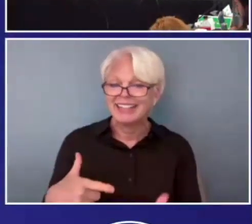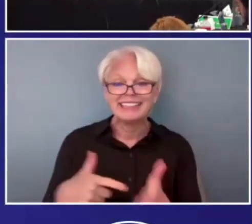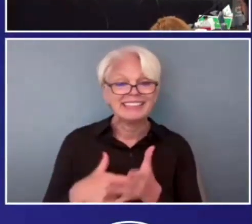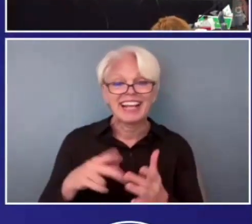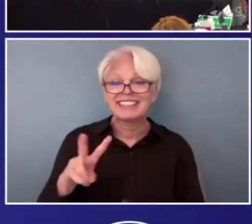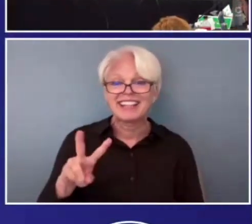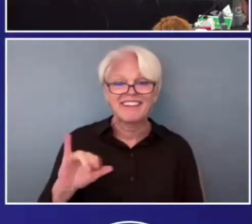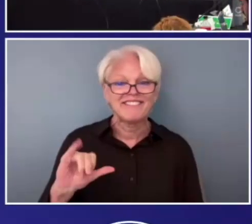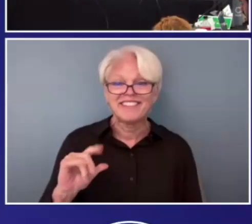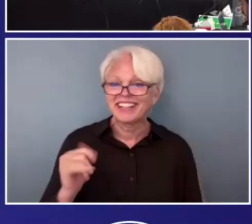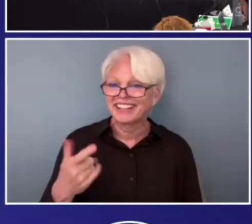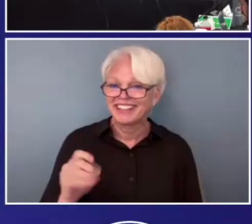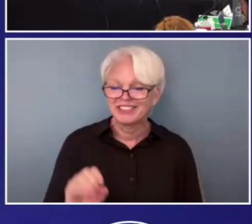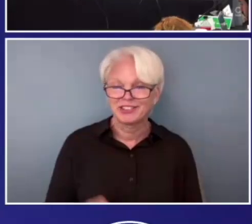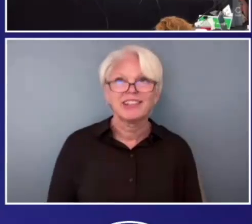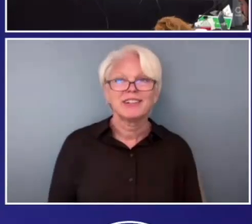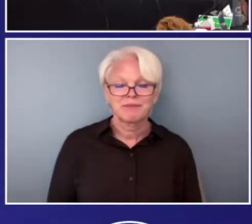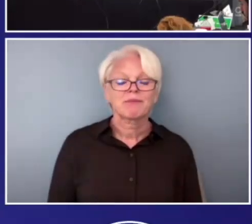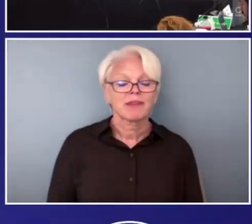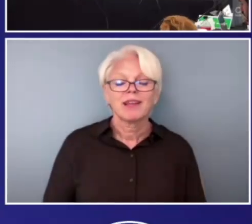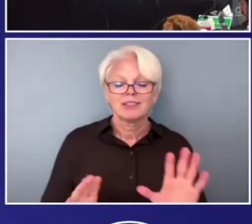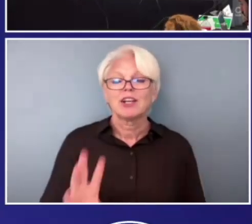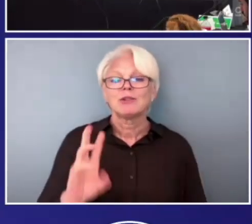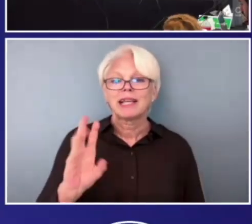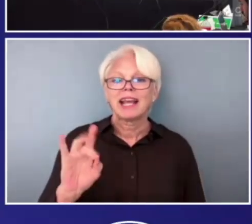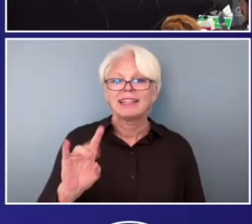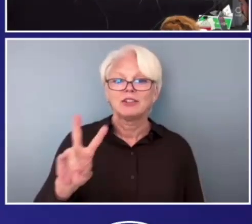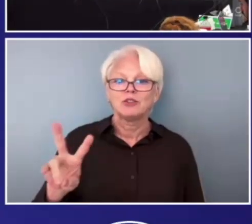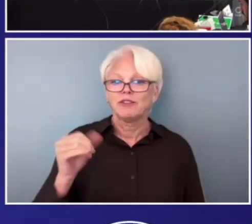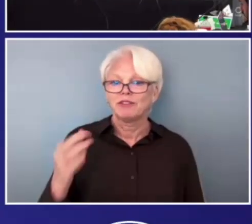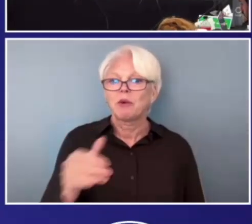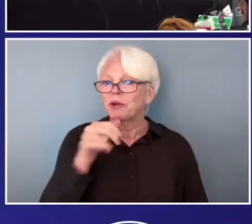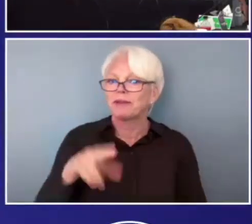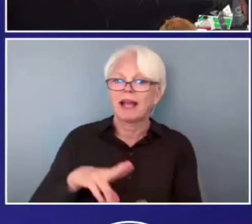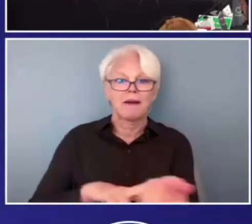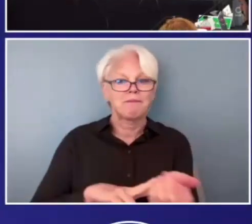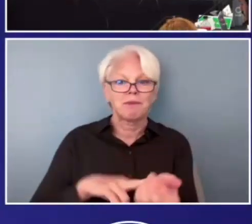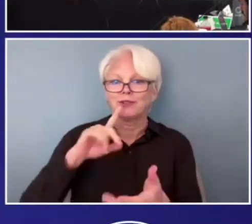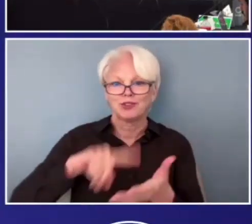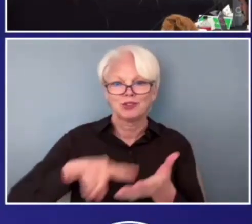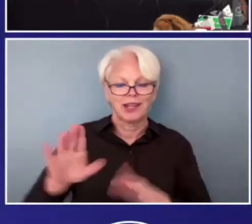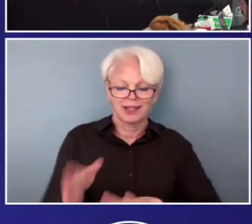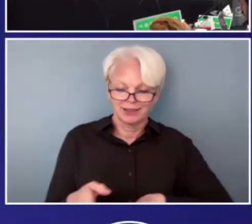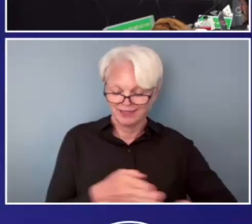We will not take a pulse check on 685.215 at this time. We will also circulate a new discussion